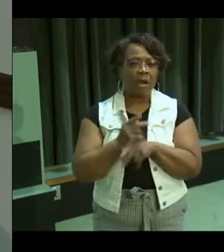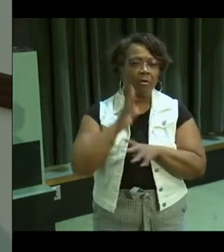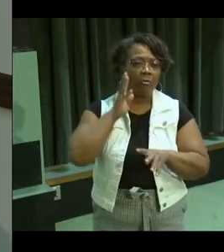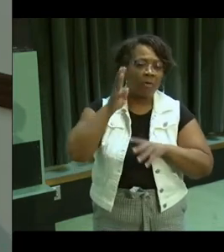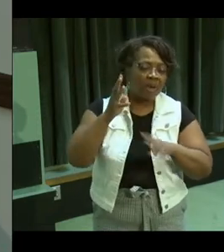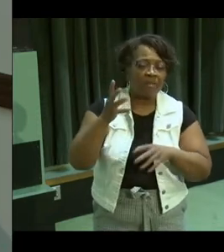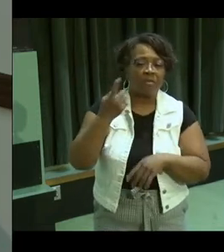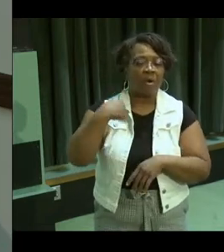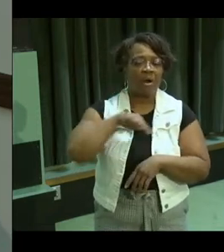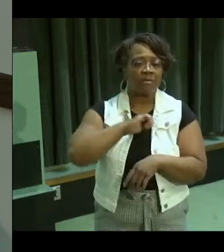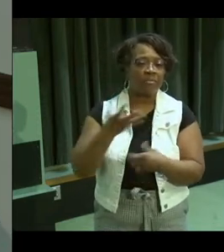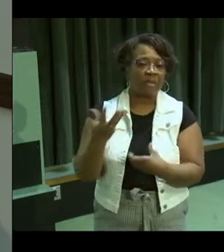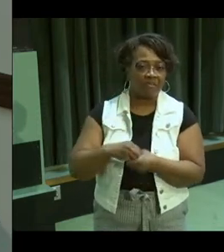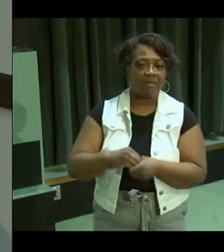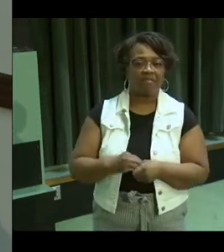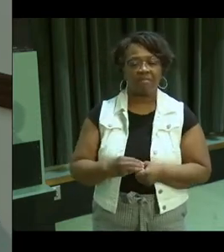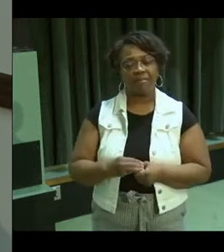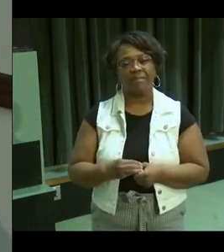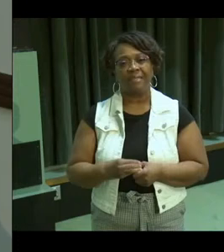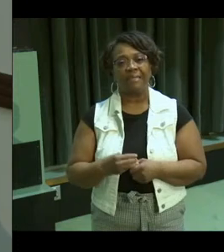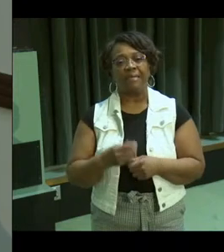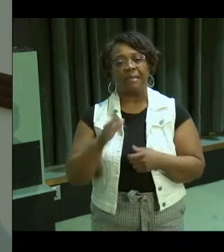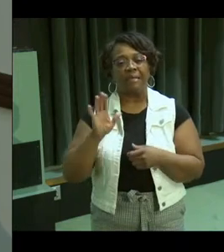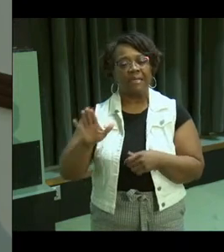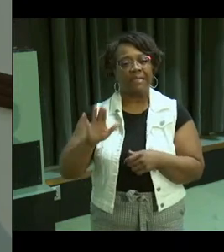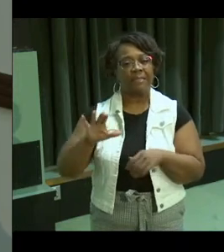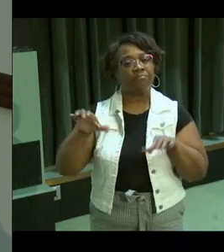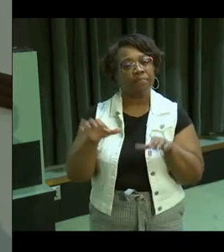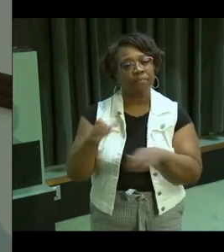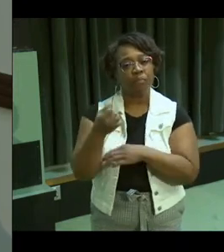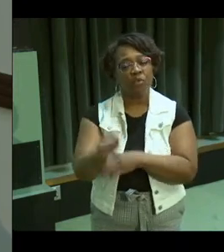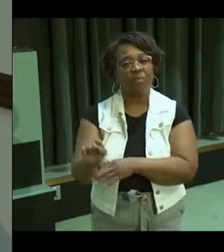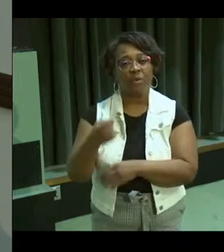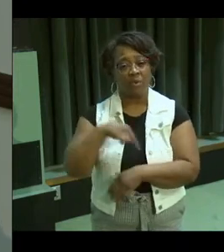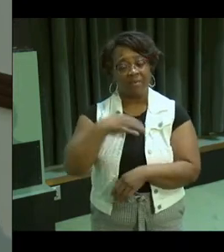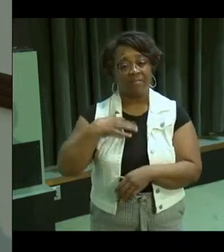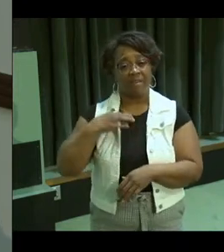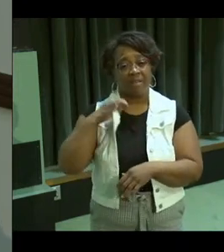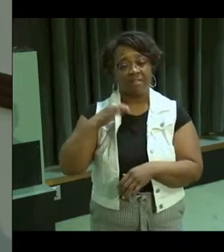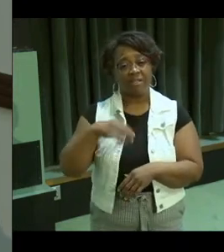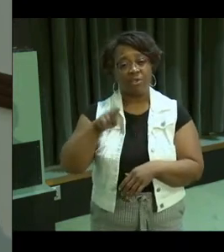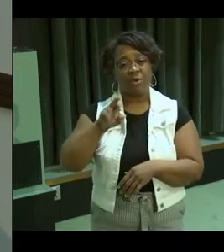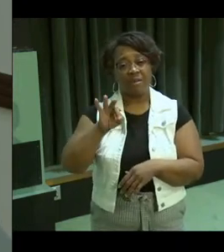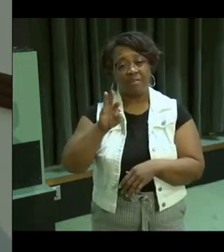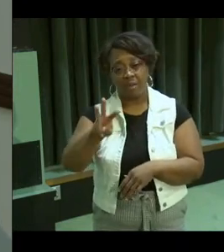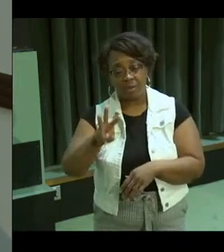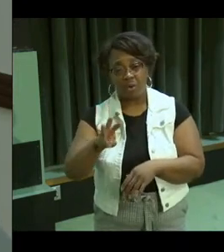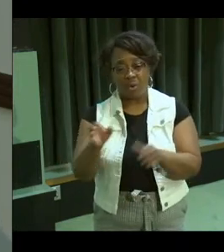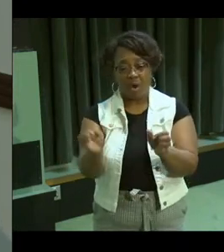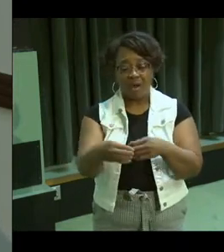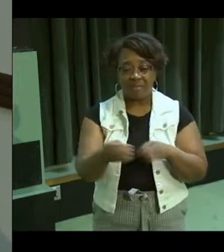for us to be involved, in the